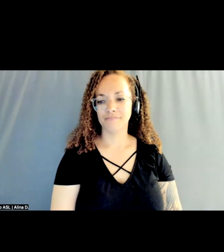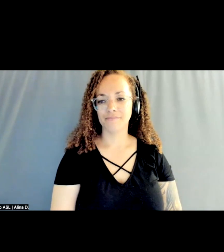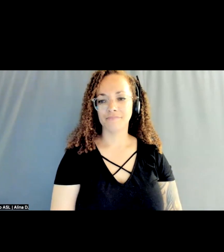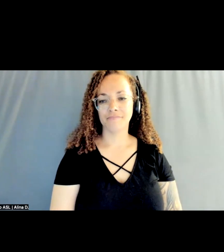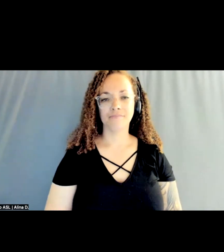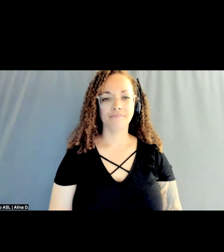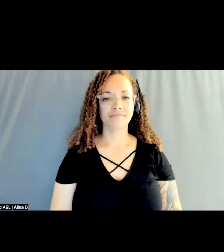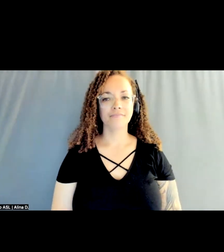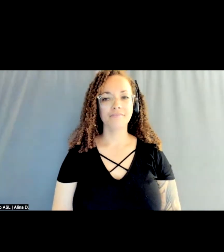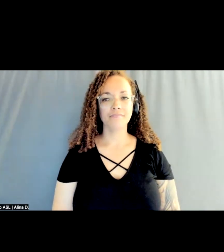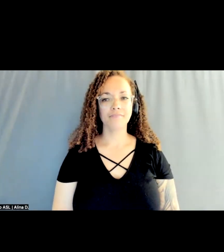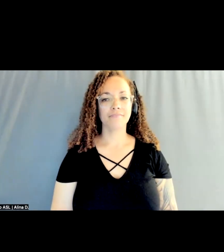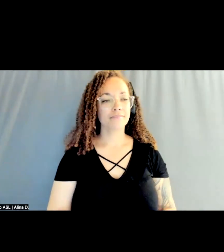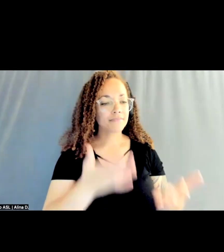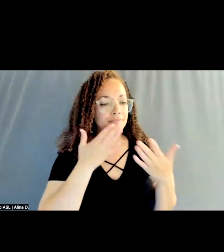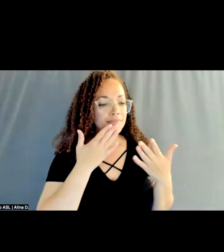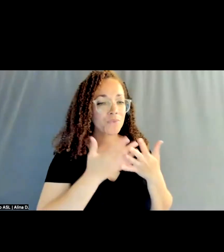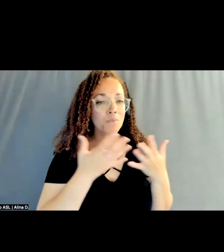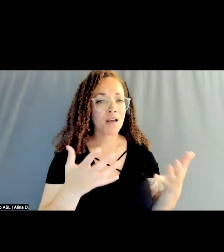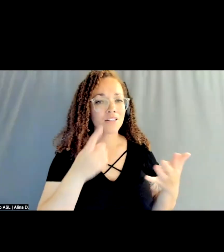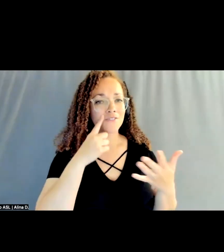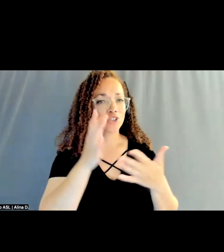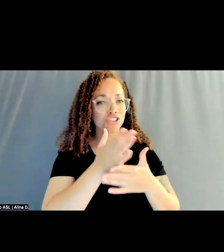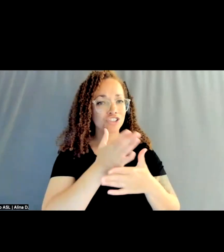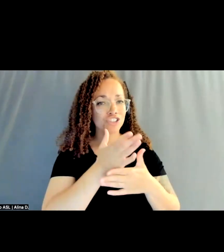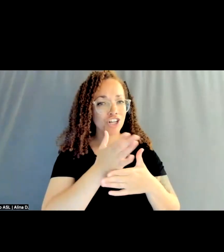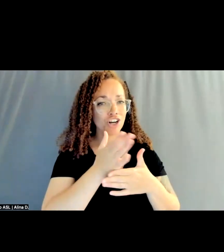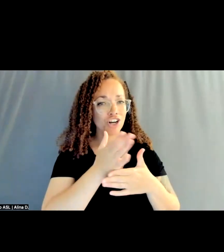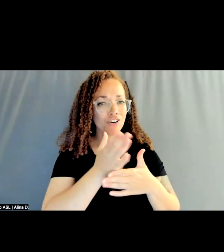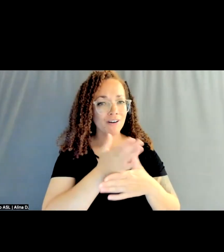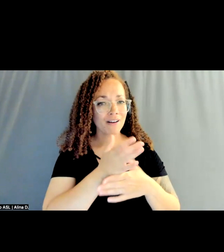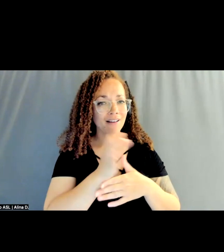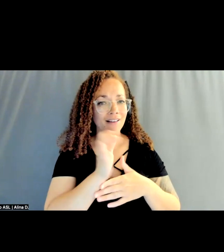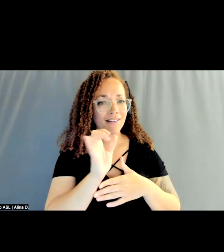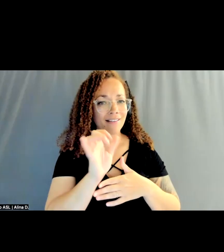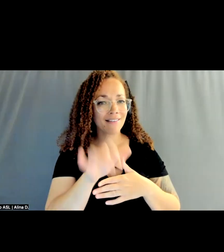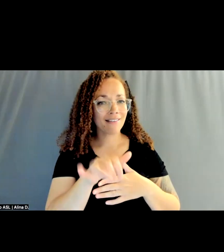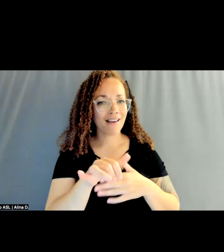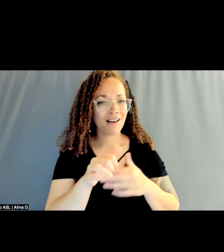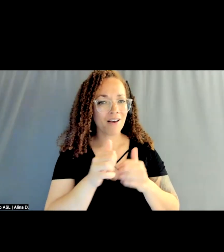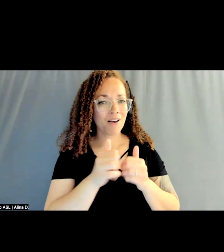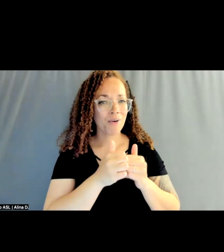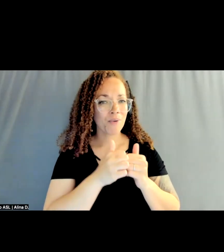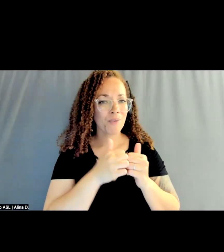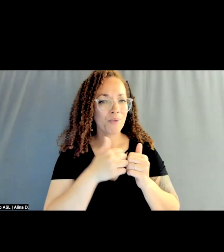Thank you so much for sharing these with us. They're just absolutely gorgeous. One thing I just